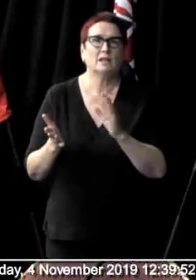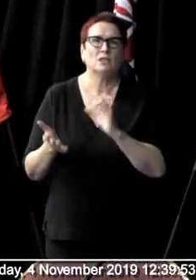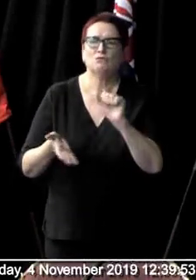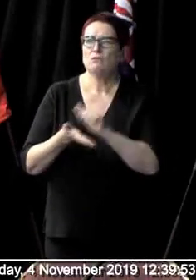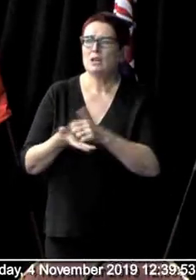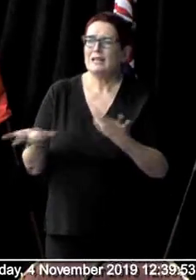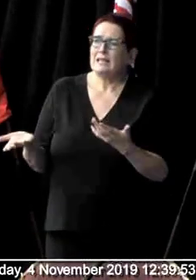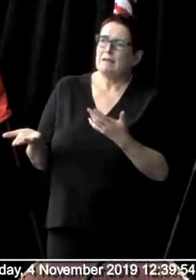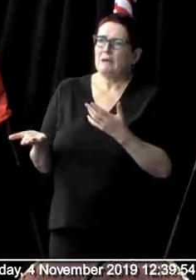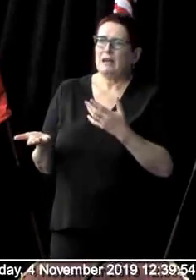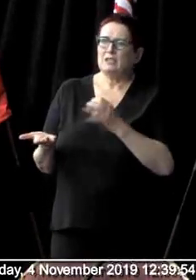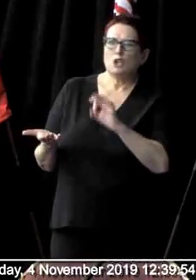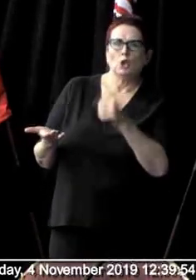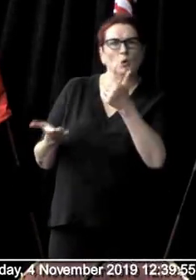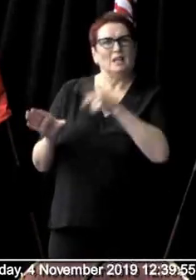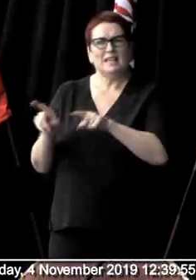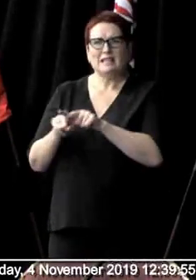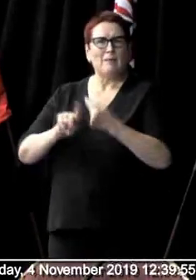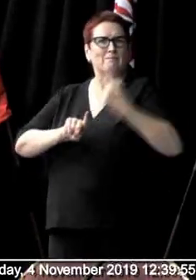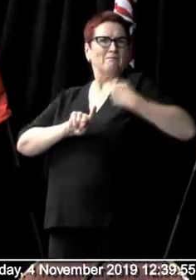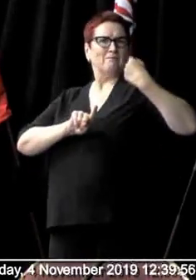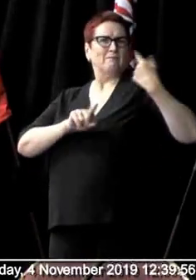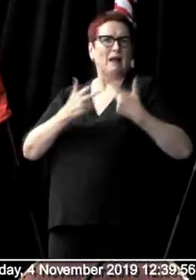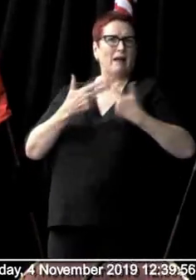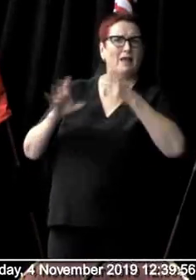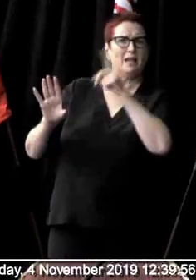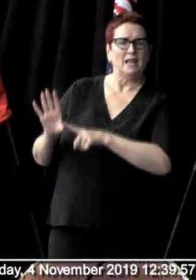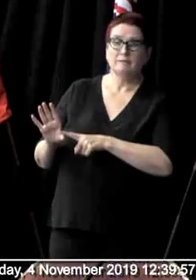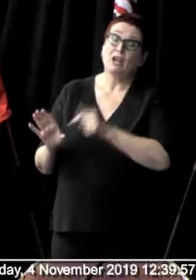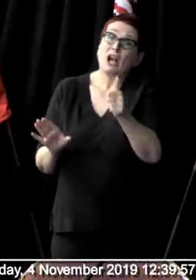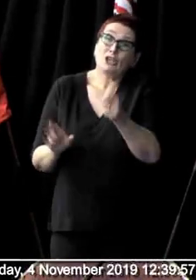year that wasn’t as good as the other years but I figure, you know, every kid has a bad year at school,